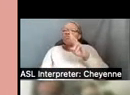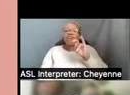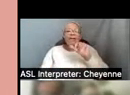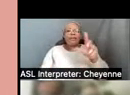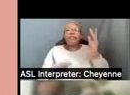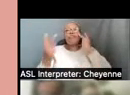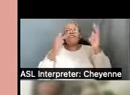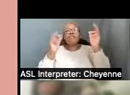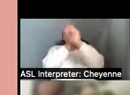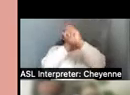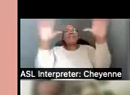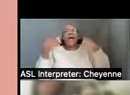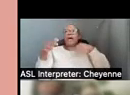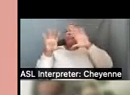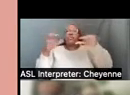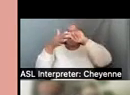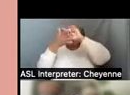And I'm taking care in all these ways.